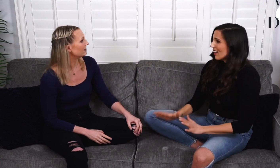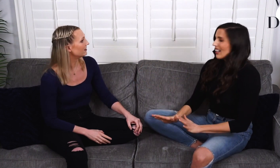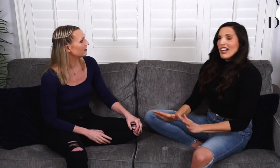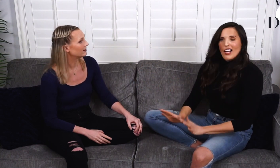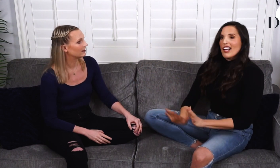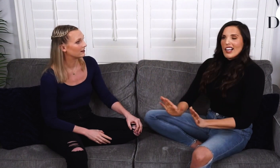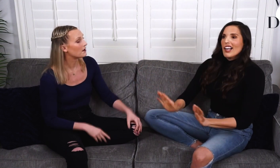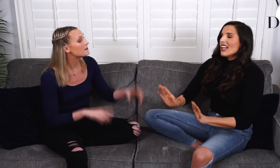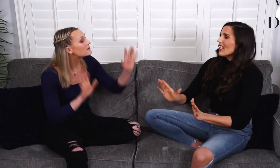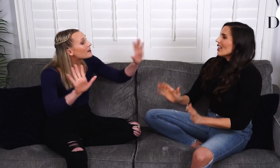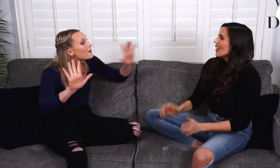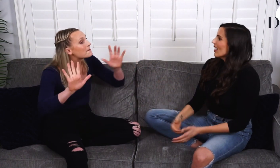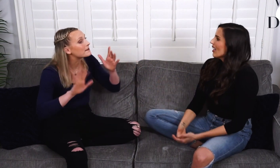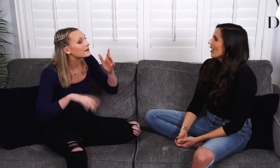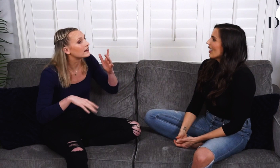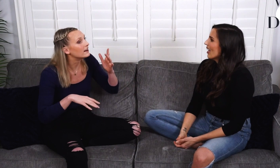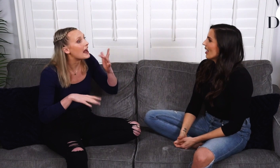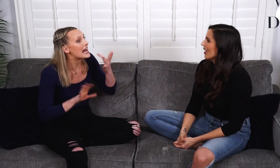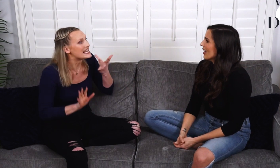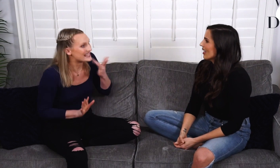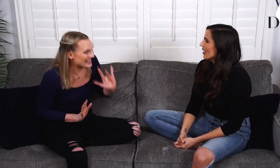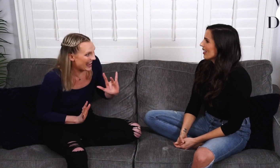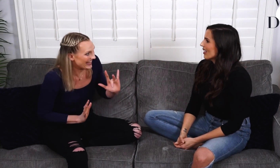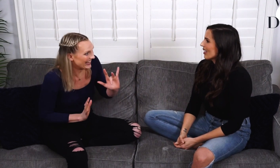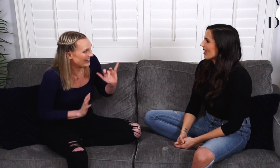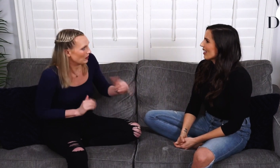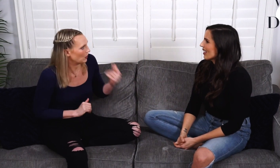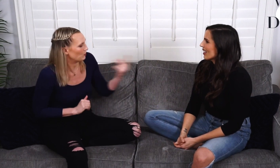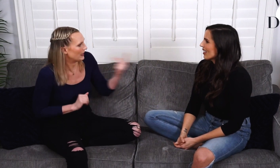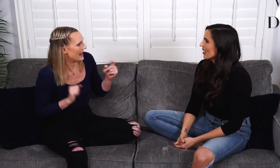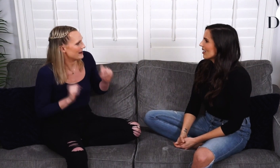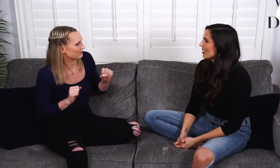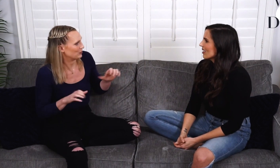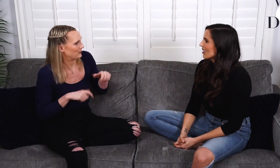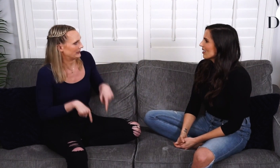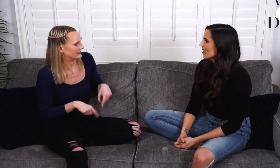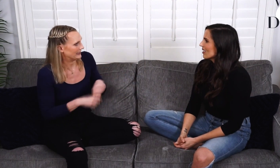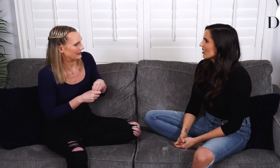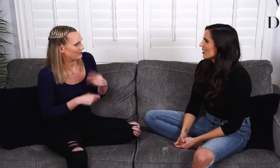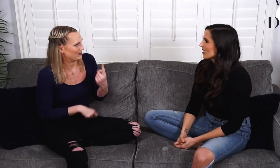oh man. - But luckily we were able to do this in